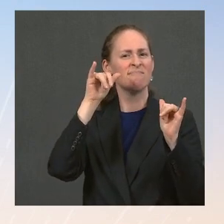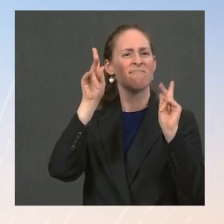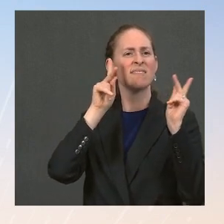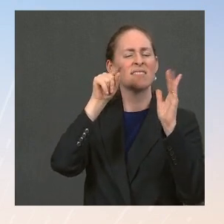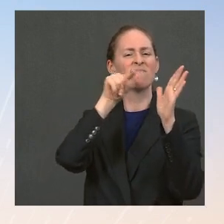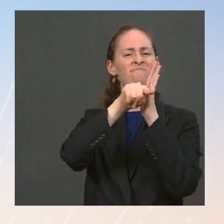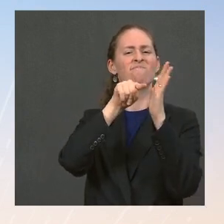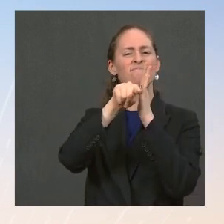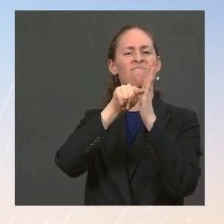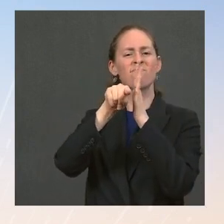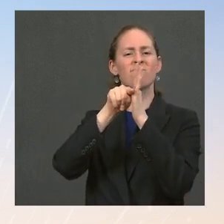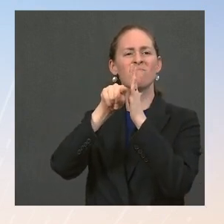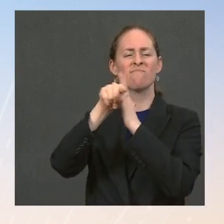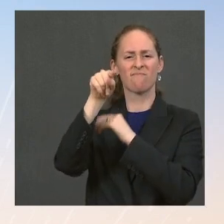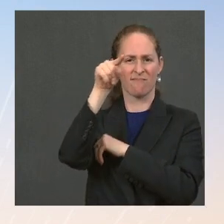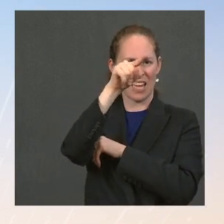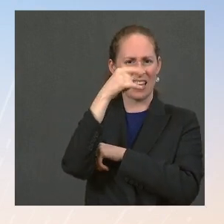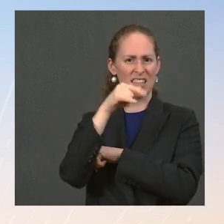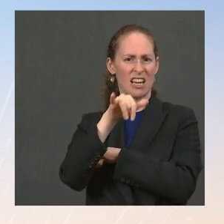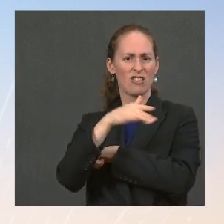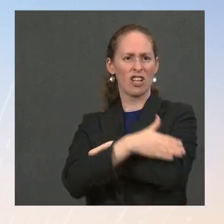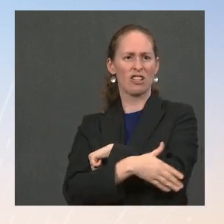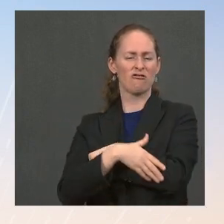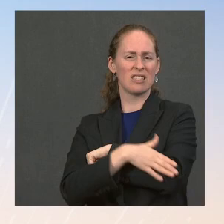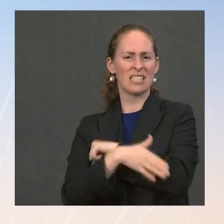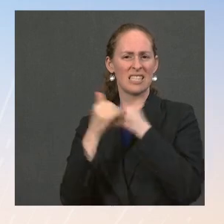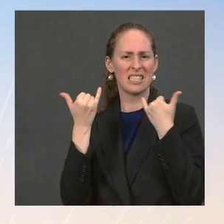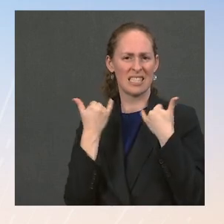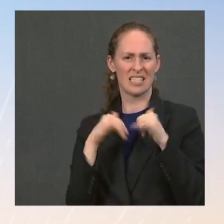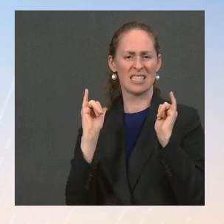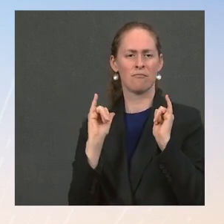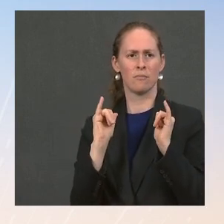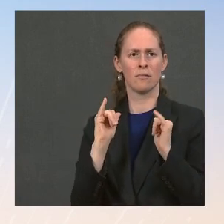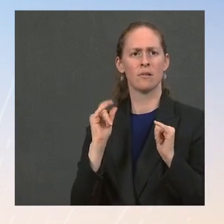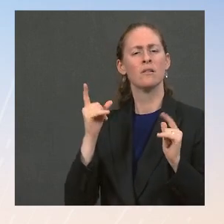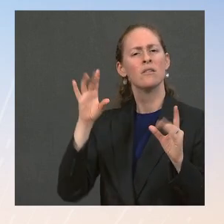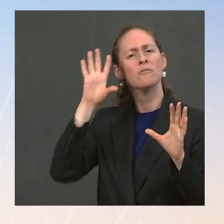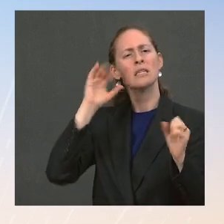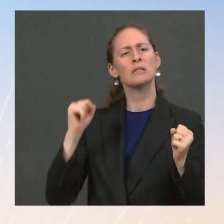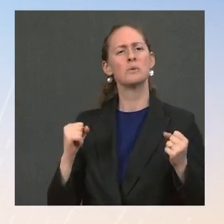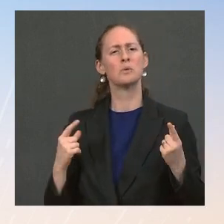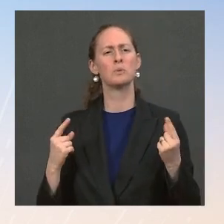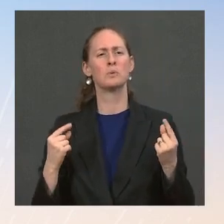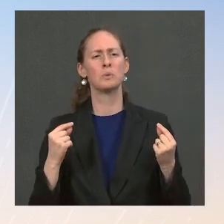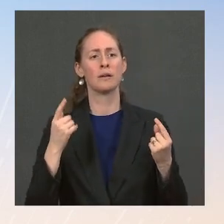What is the President waiting for to actually implement those sanctions? Ms. Psaki: Well, he signed the executive order in order